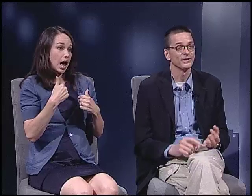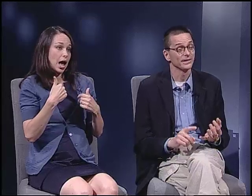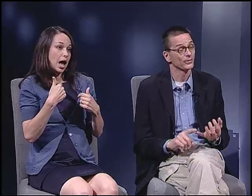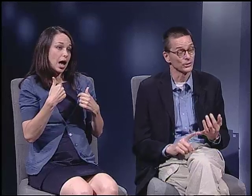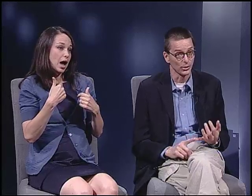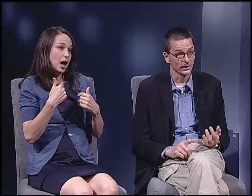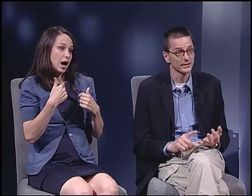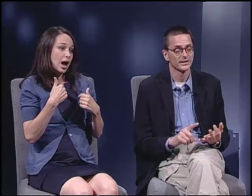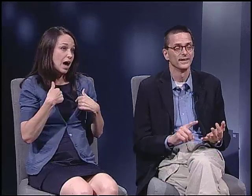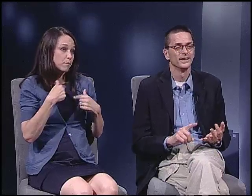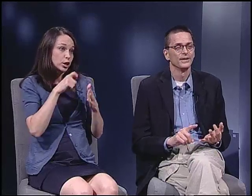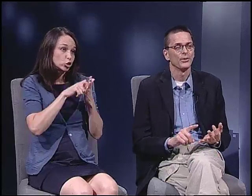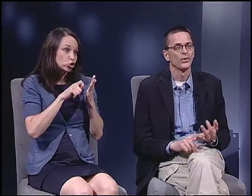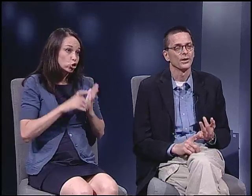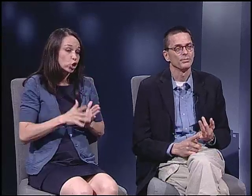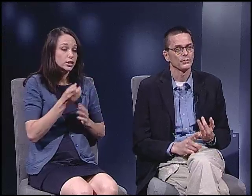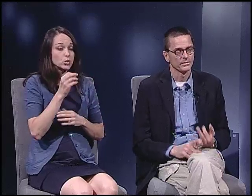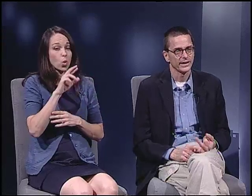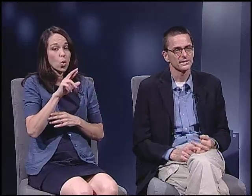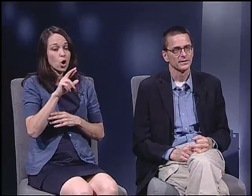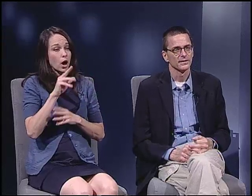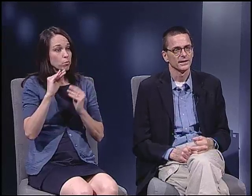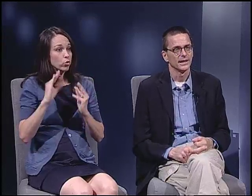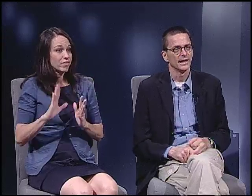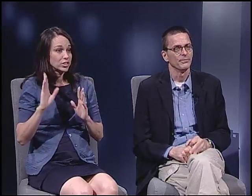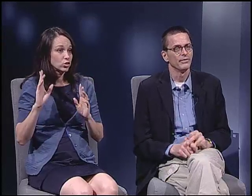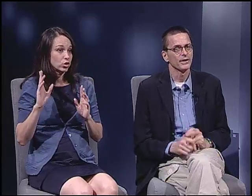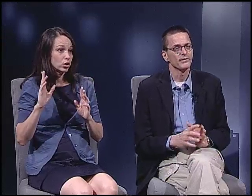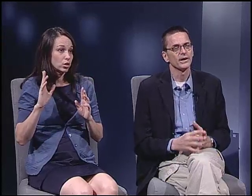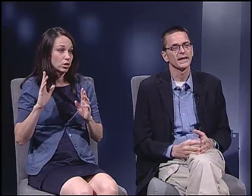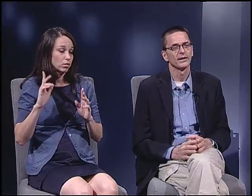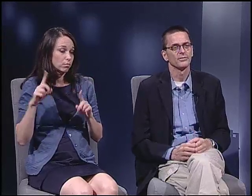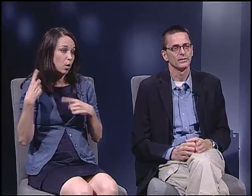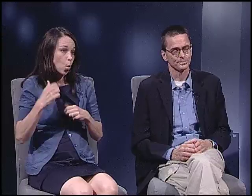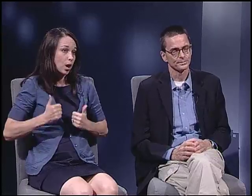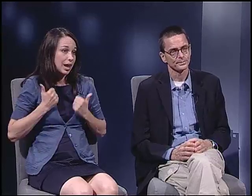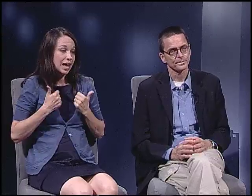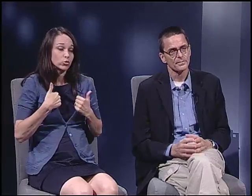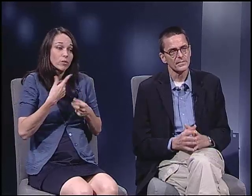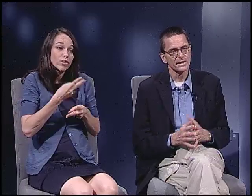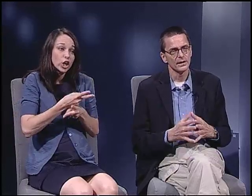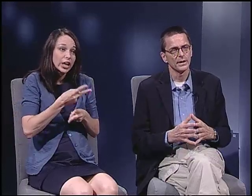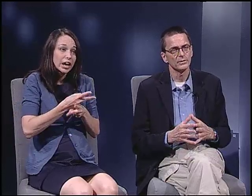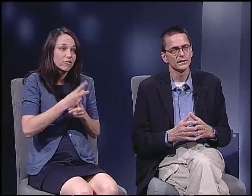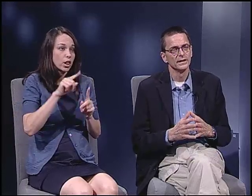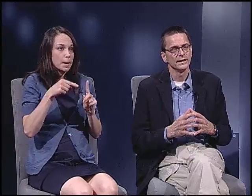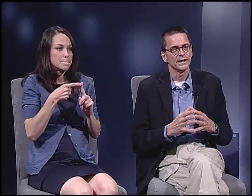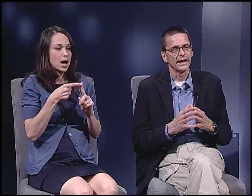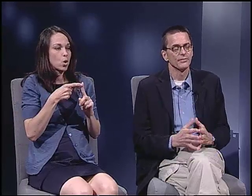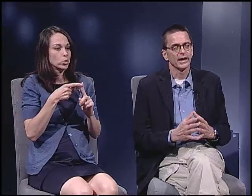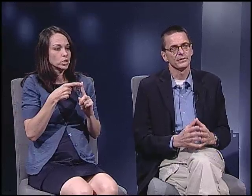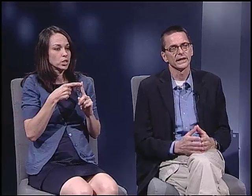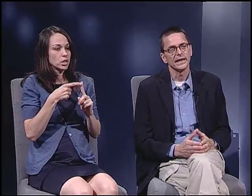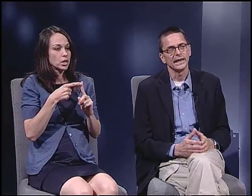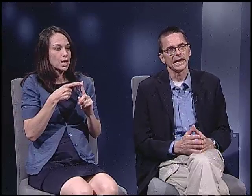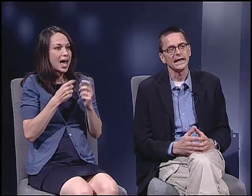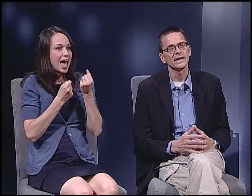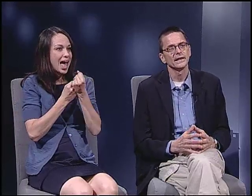as either a journalist or a professor, I'm very, very careful about ever advocating any kind